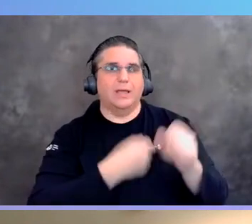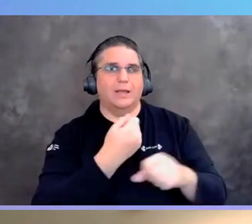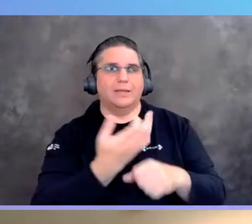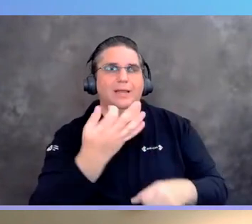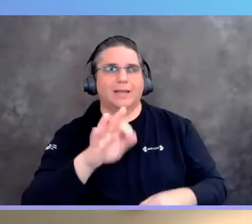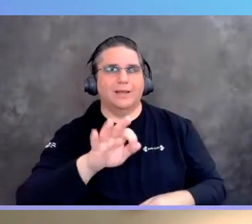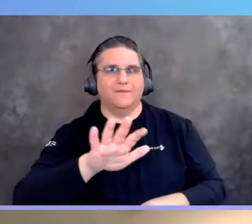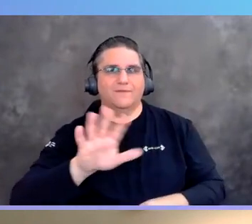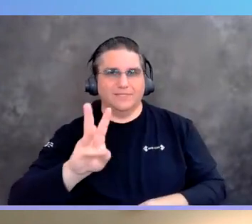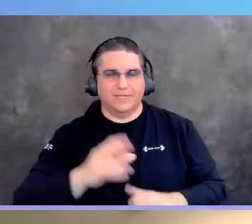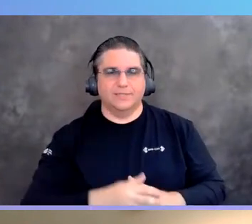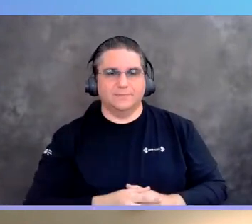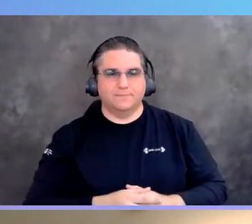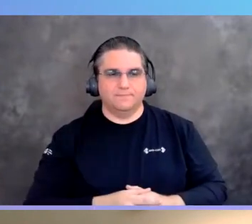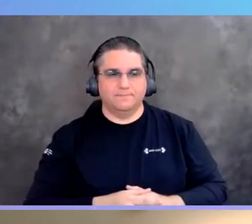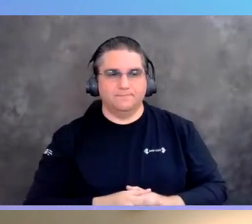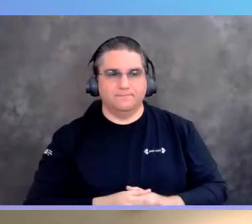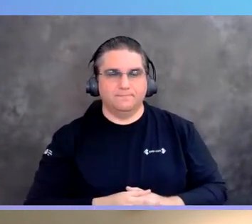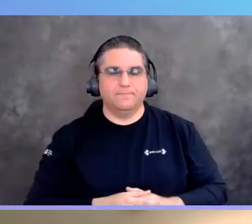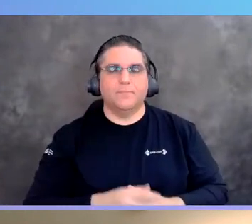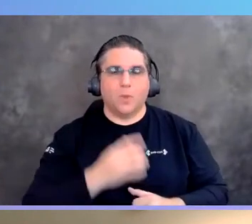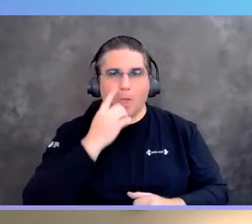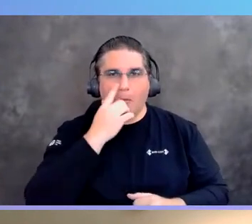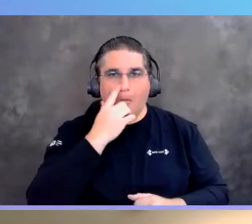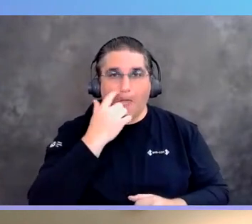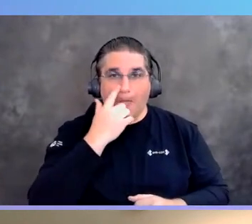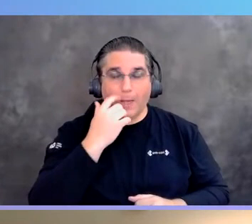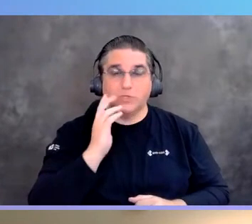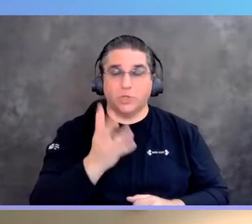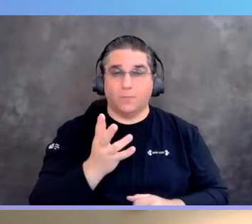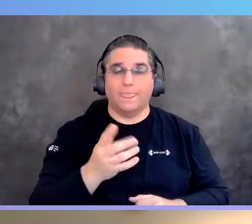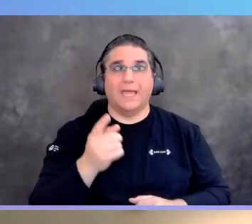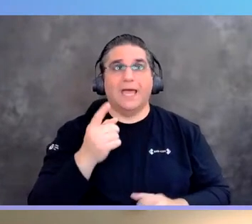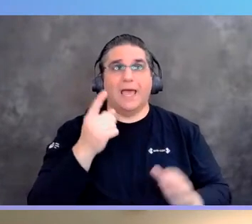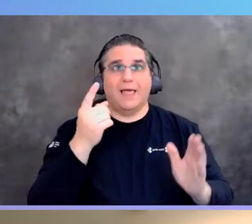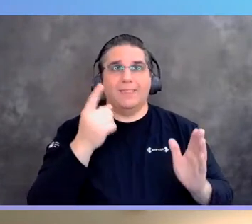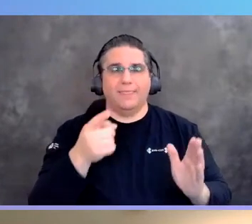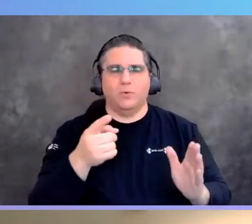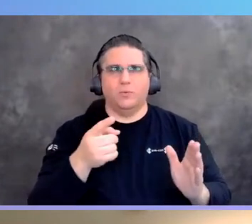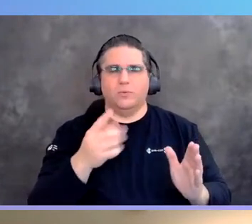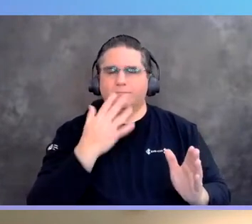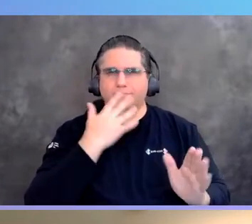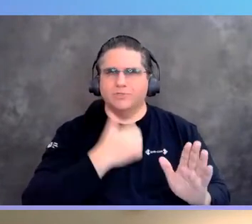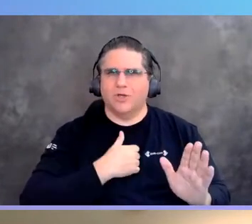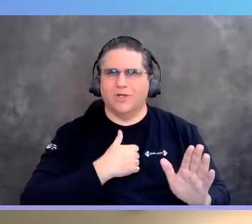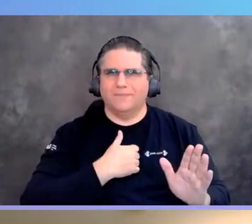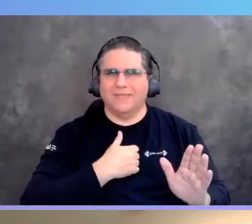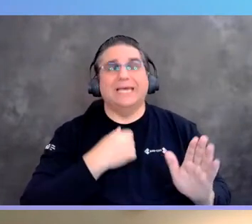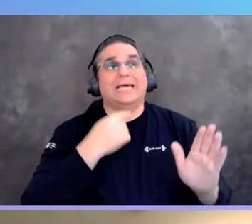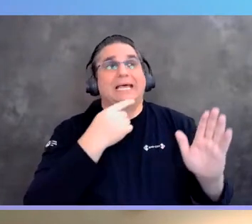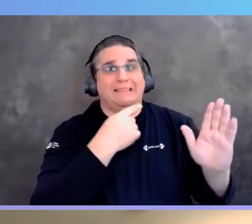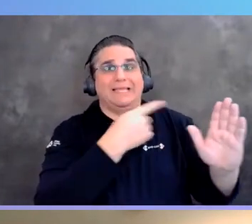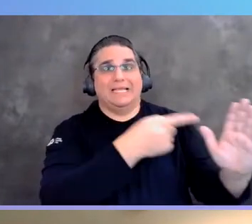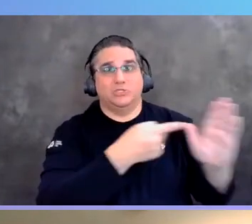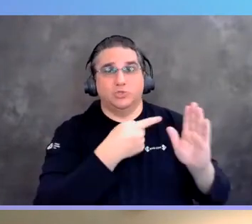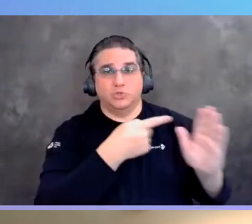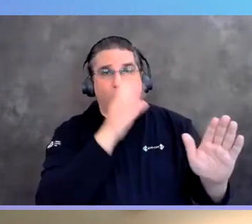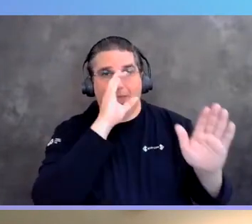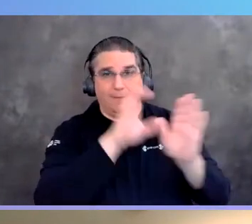images, uh, these. Oh, sorry. These two images allowed us to